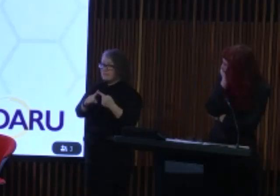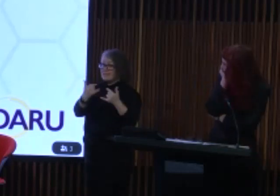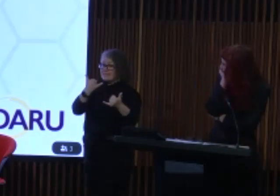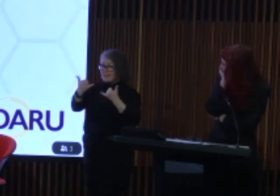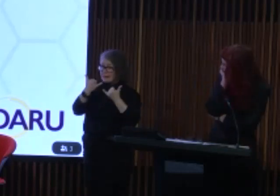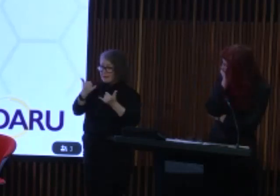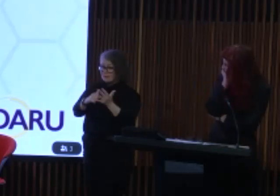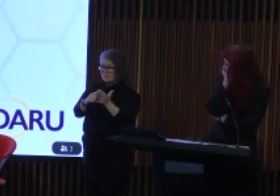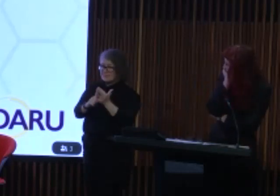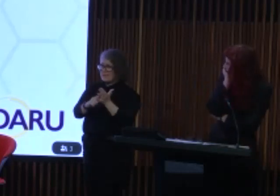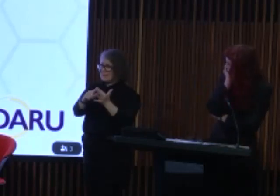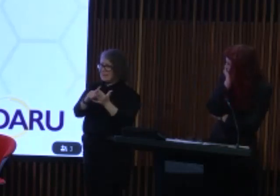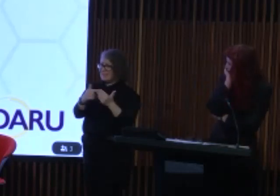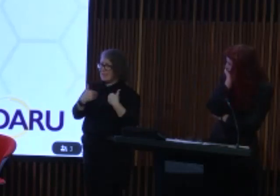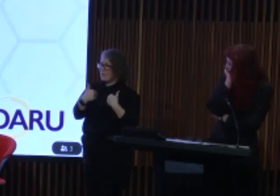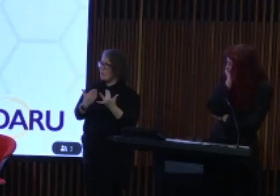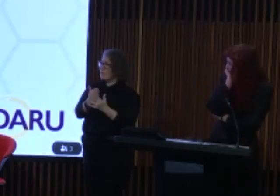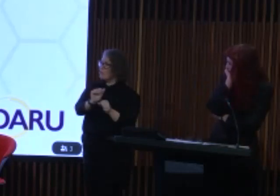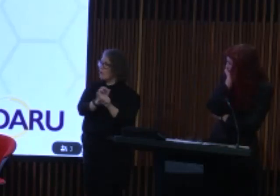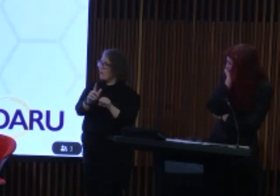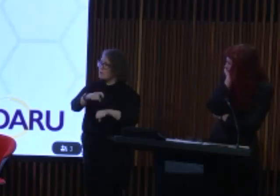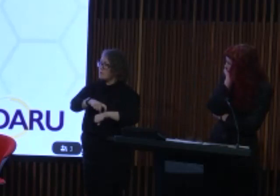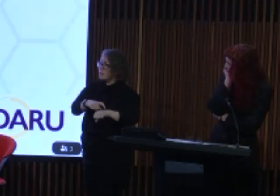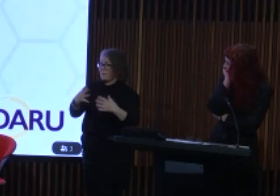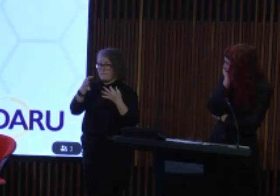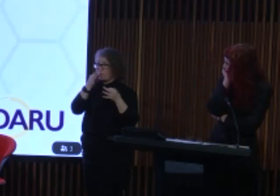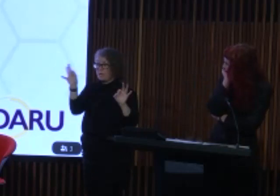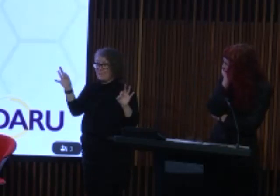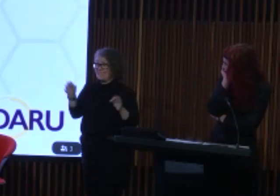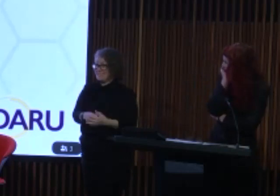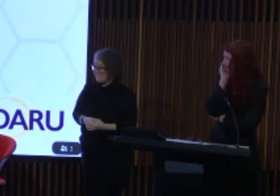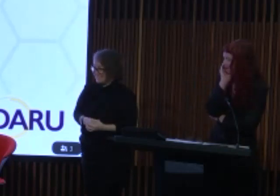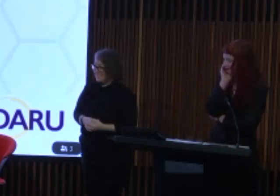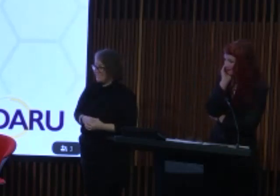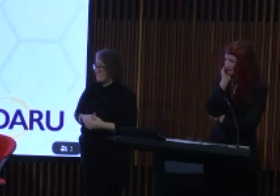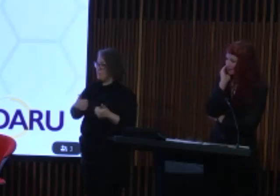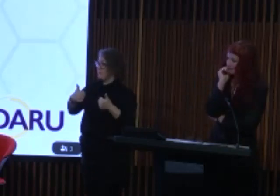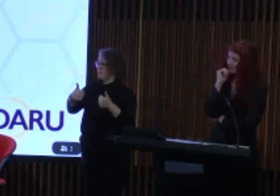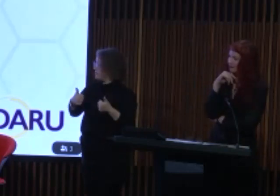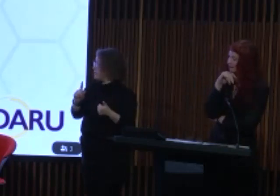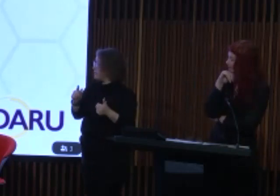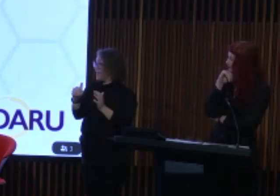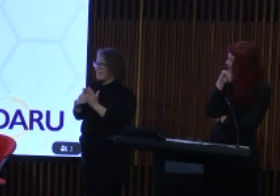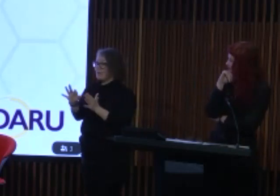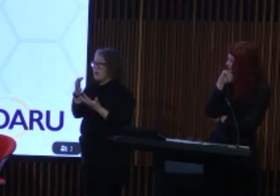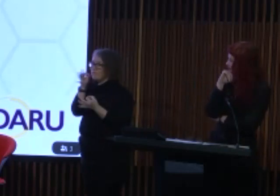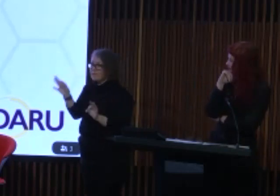COVID it was free, so that was good, but now it's not free anymore. So it's sort of gone